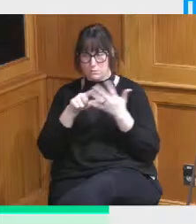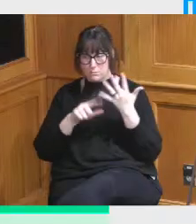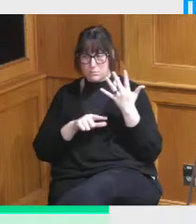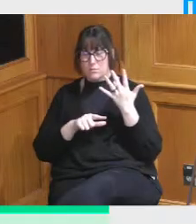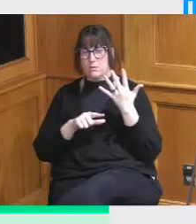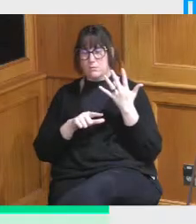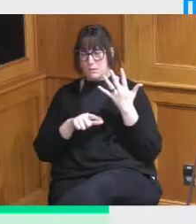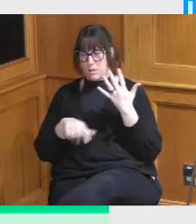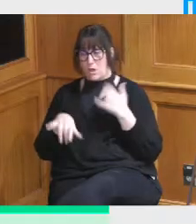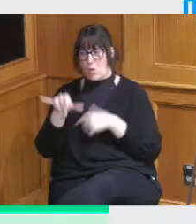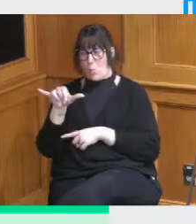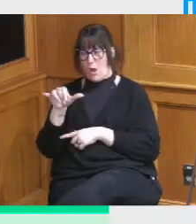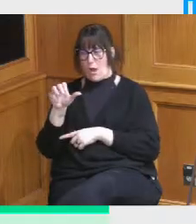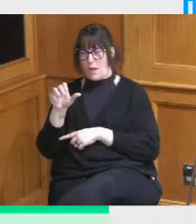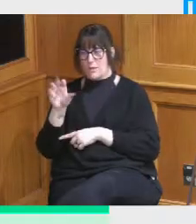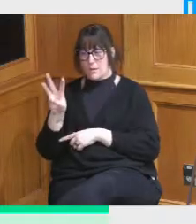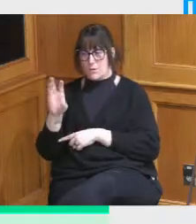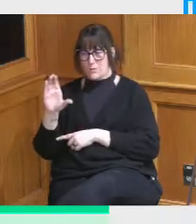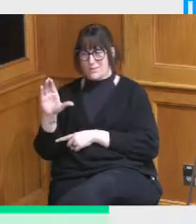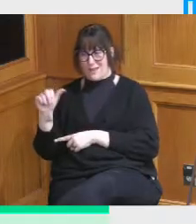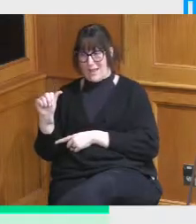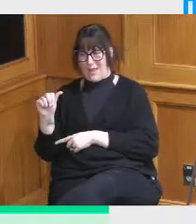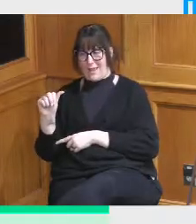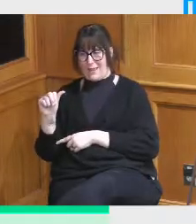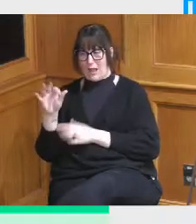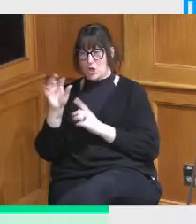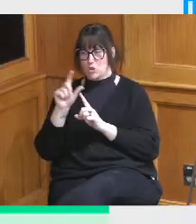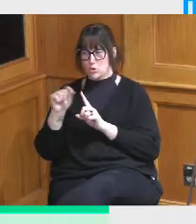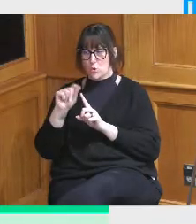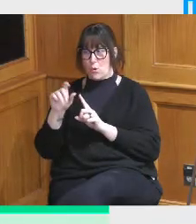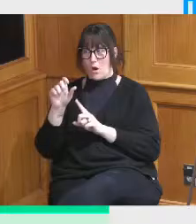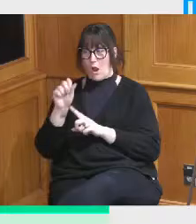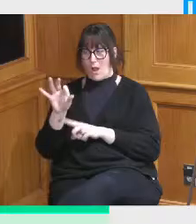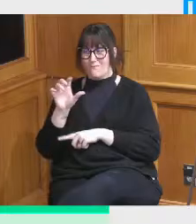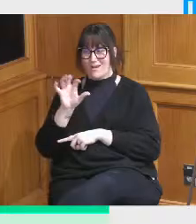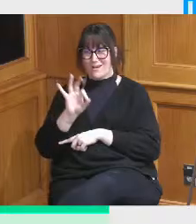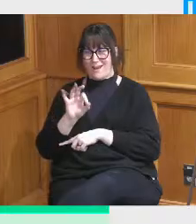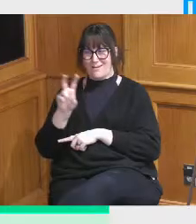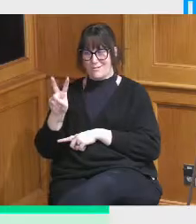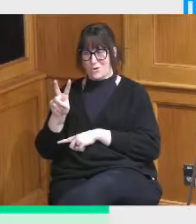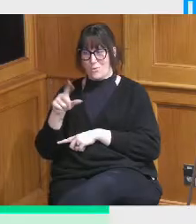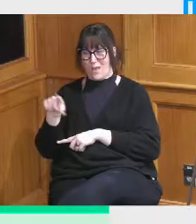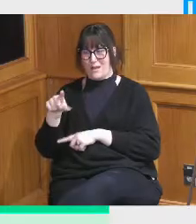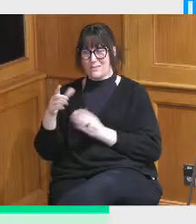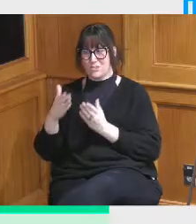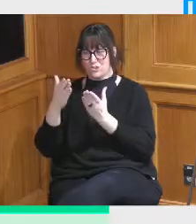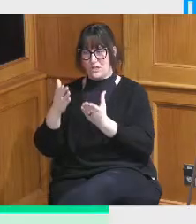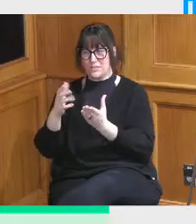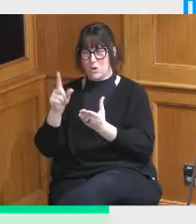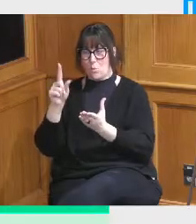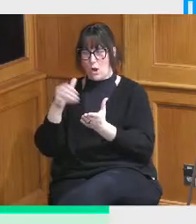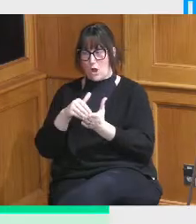the YWCA received an average score of 92 and were recommended to receive $100,000 to support